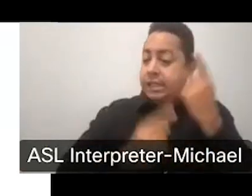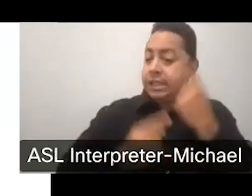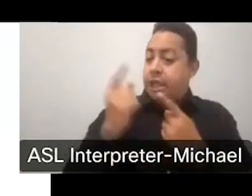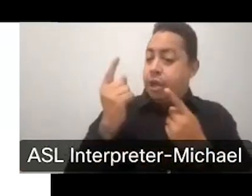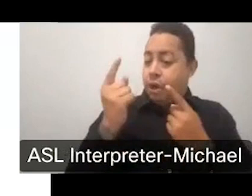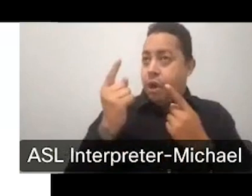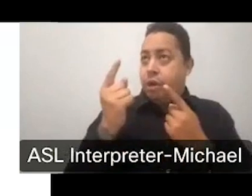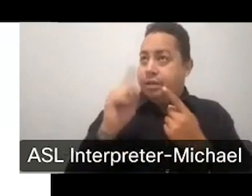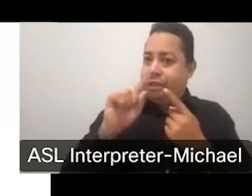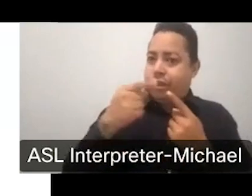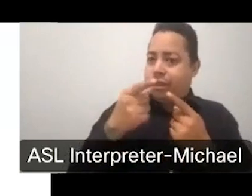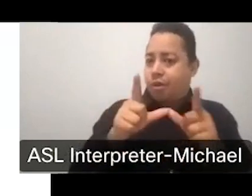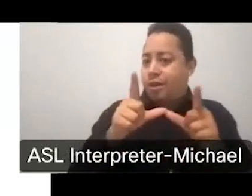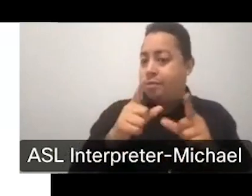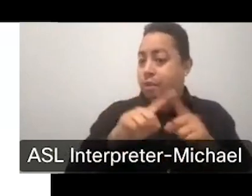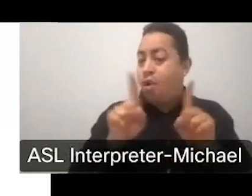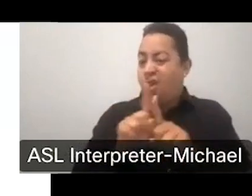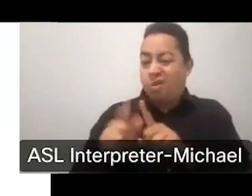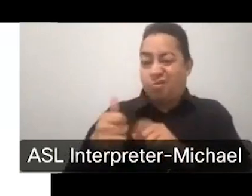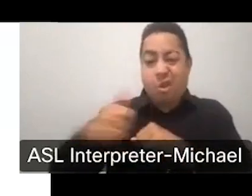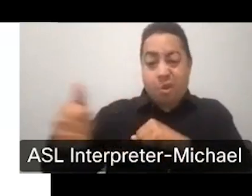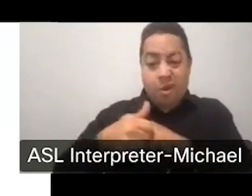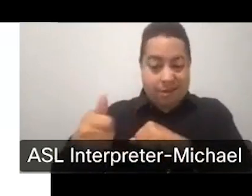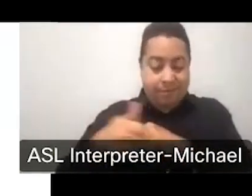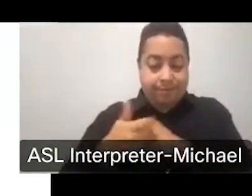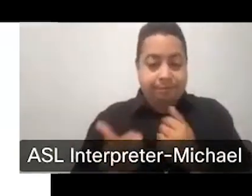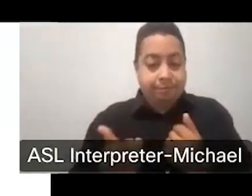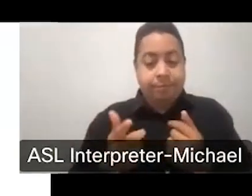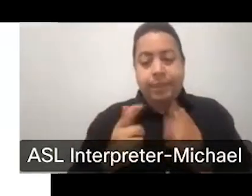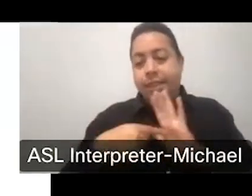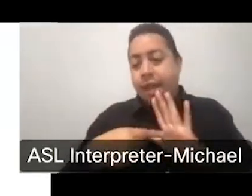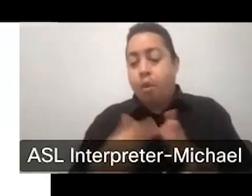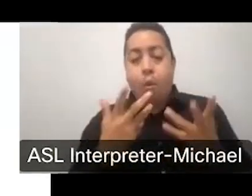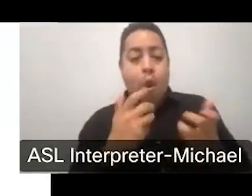For example, if you would like to work in Washington DC, you might consider entering